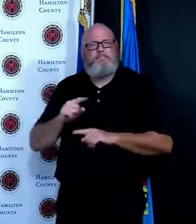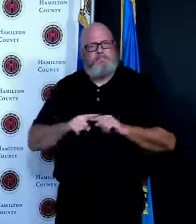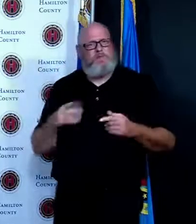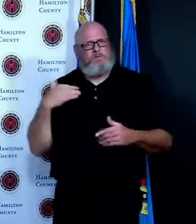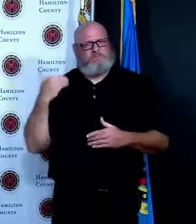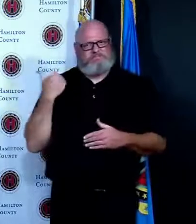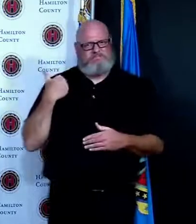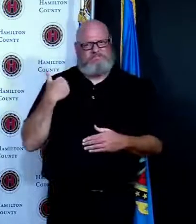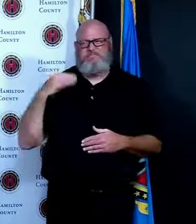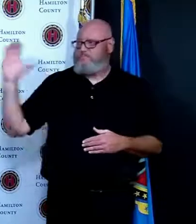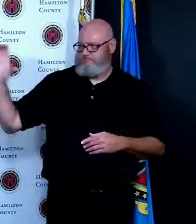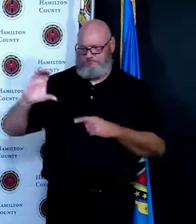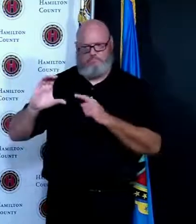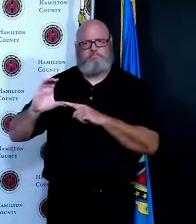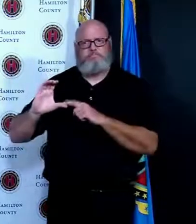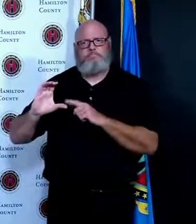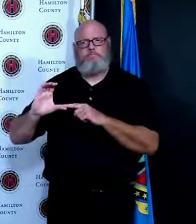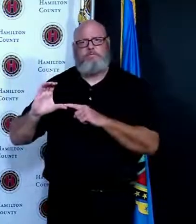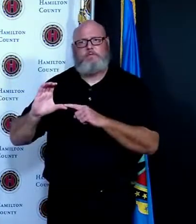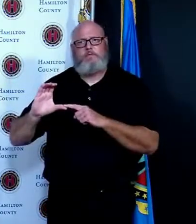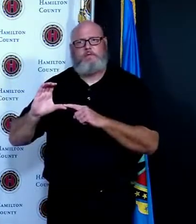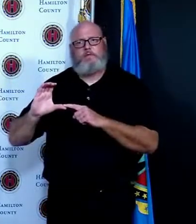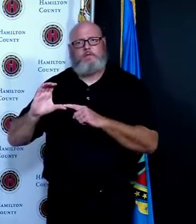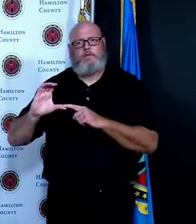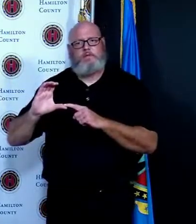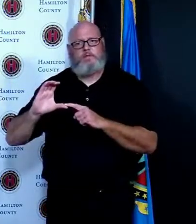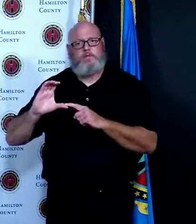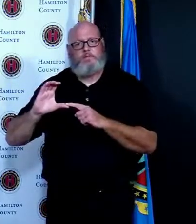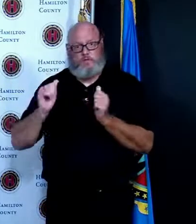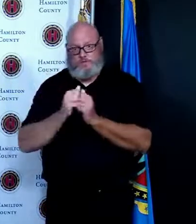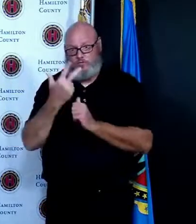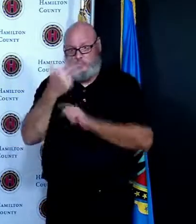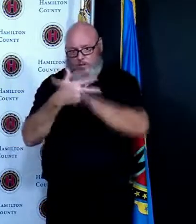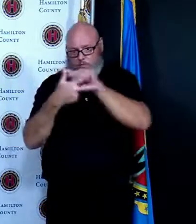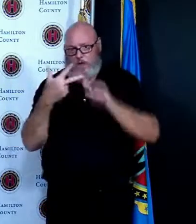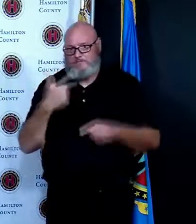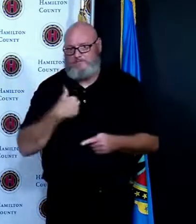we were asked basically three questions is this expense necessary due to Covid-19